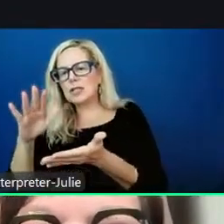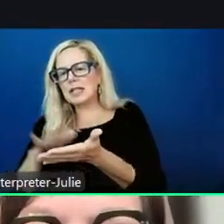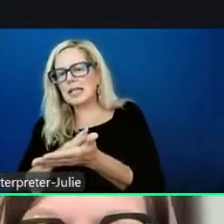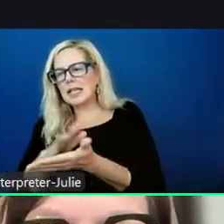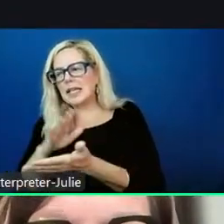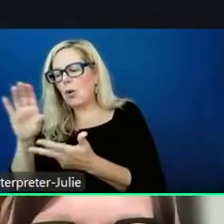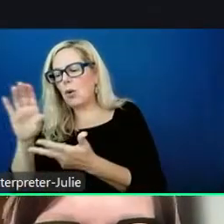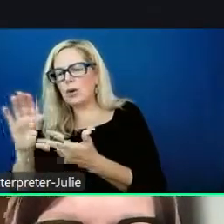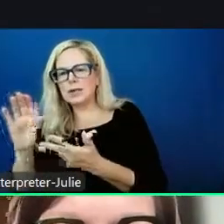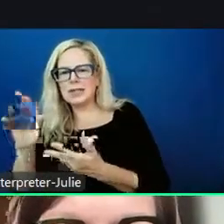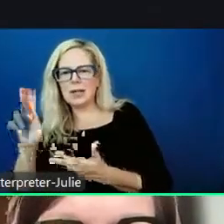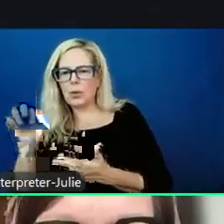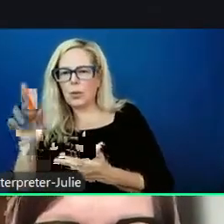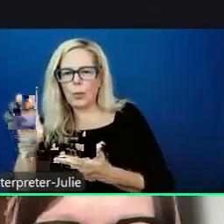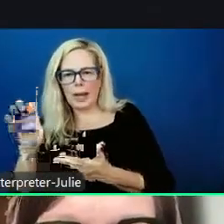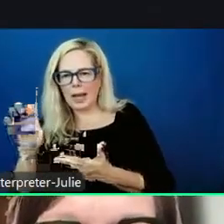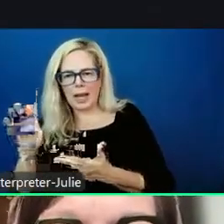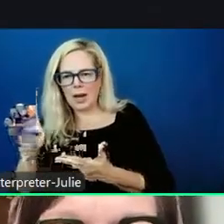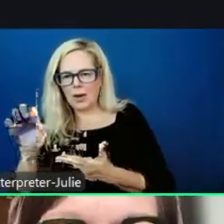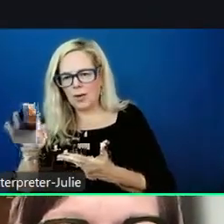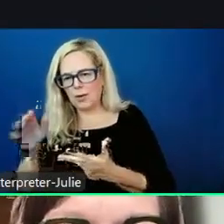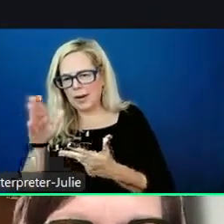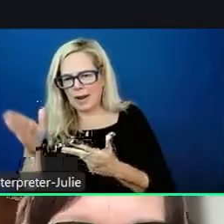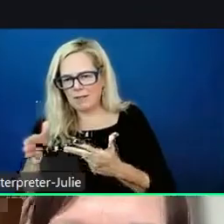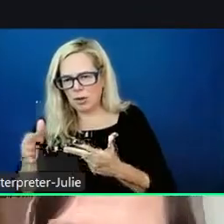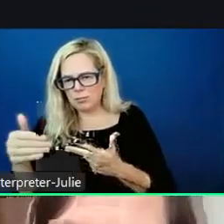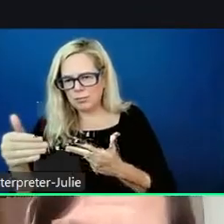And so this is how the self-assessment checklist goes.